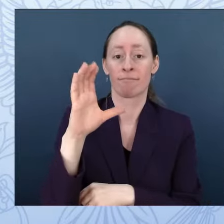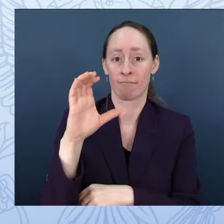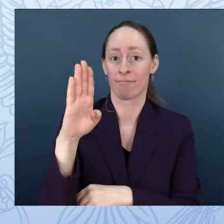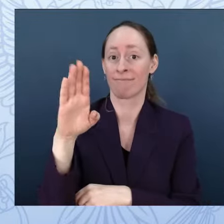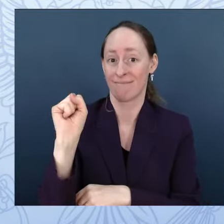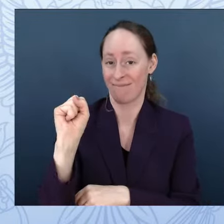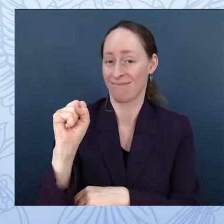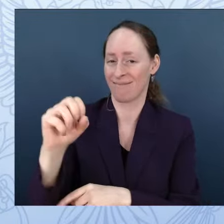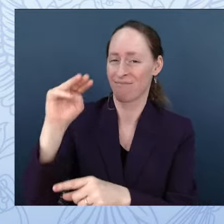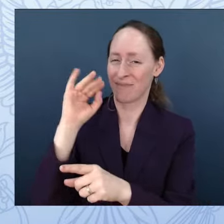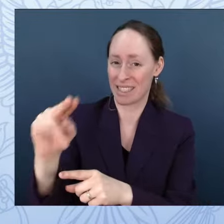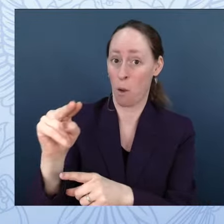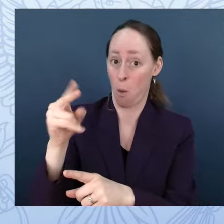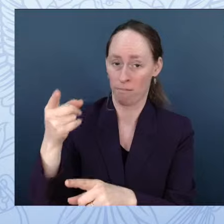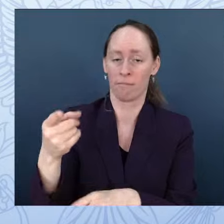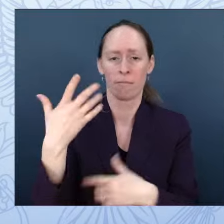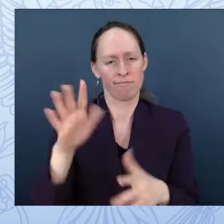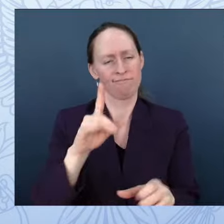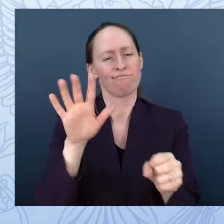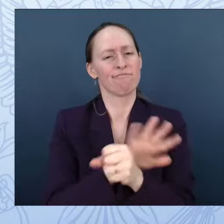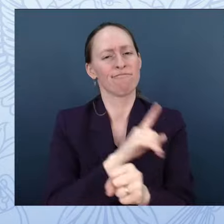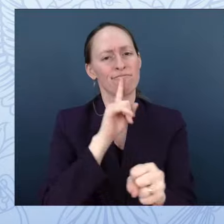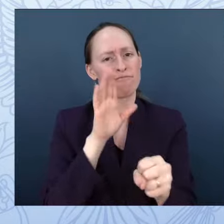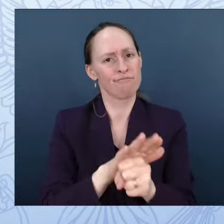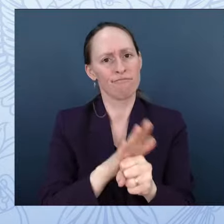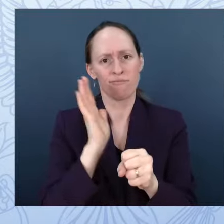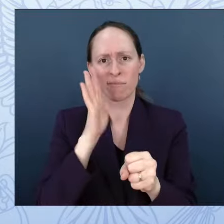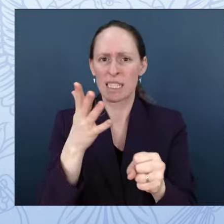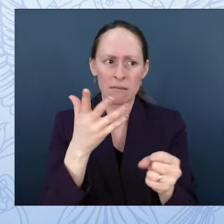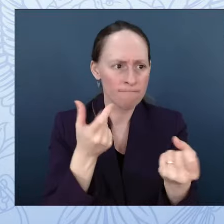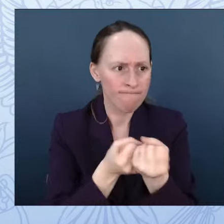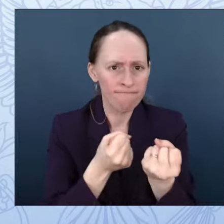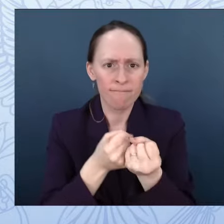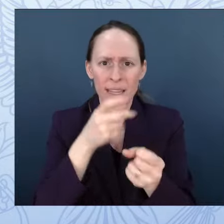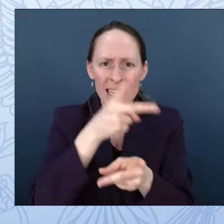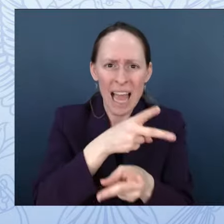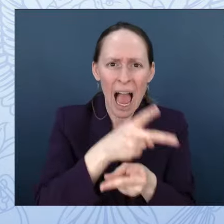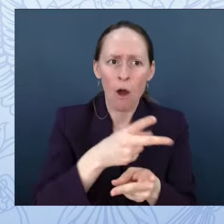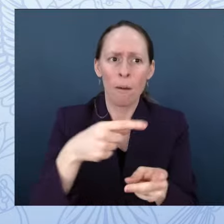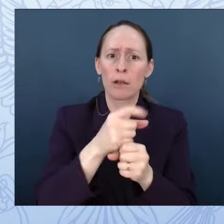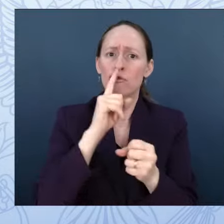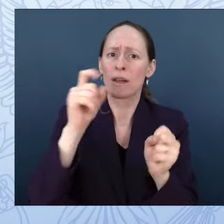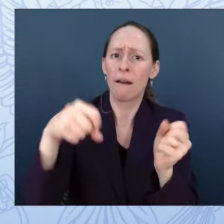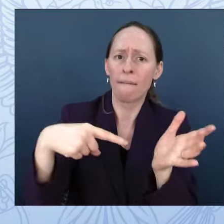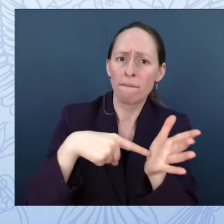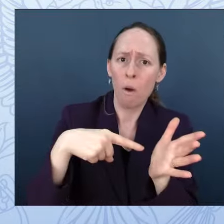that is affordable, effective, and of the highest quality. I am both humbled and excited by the opportunity